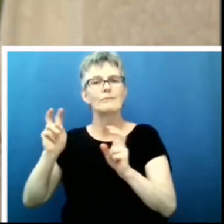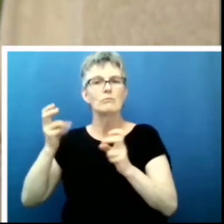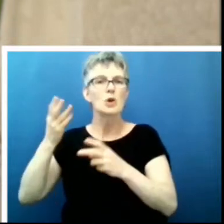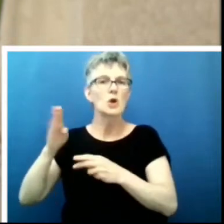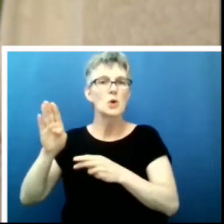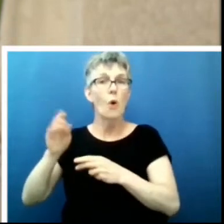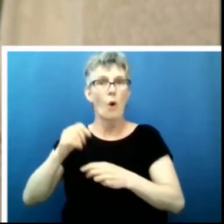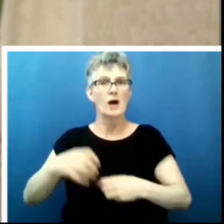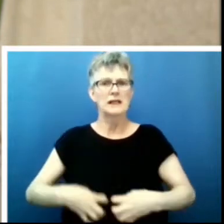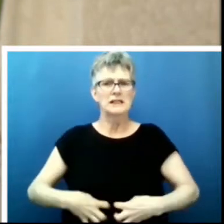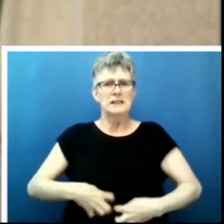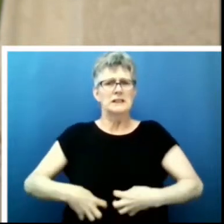Whatever you felt, it's perfect.